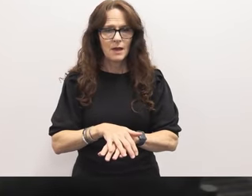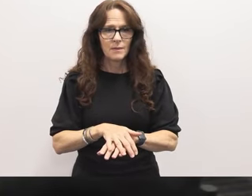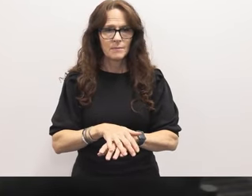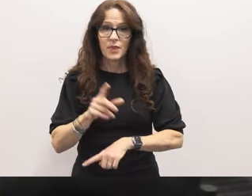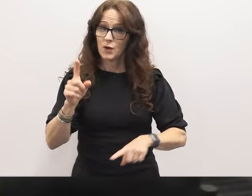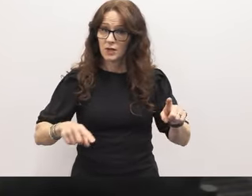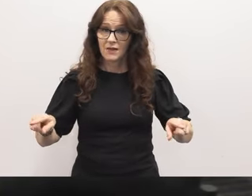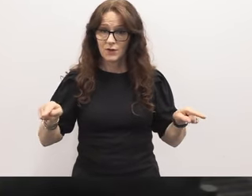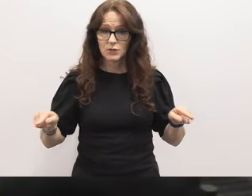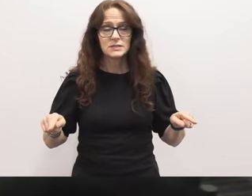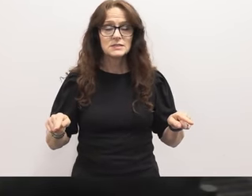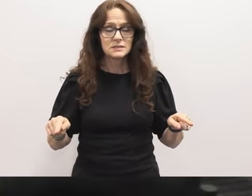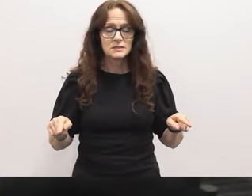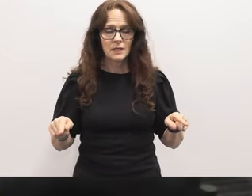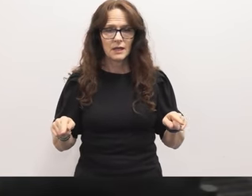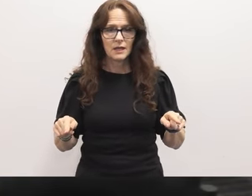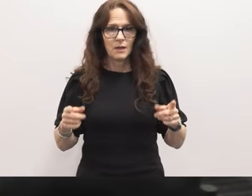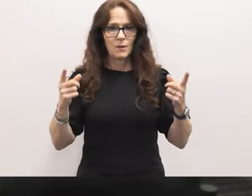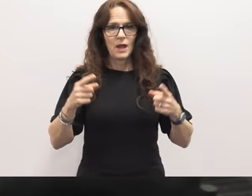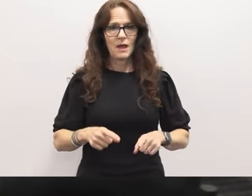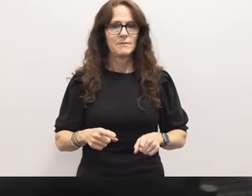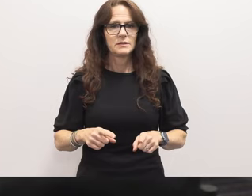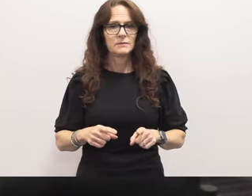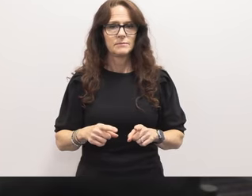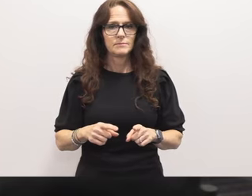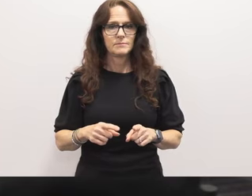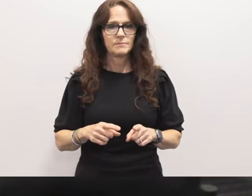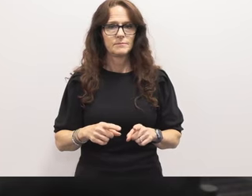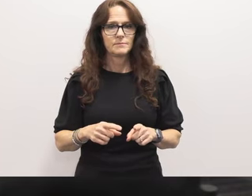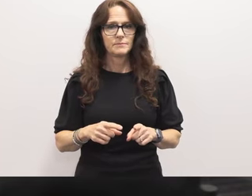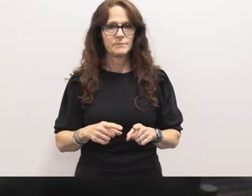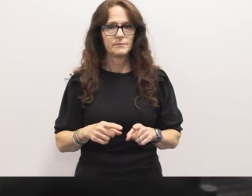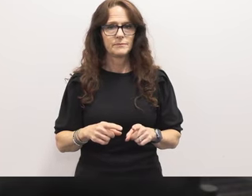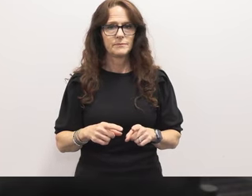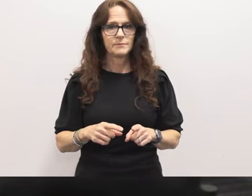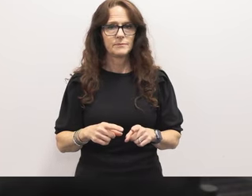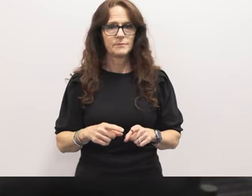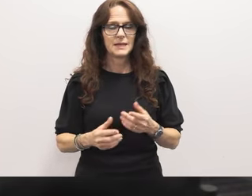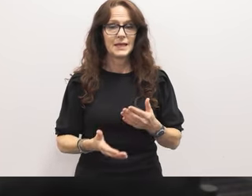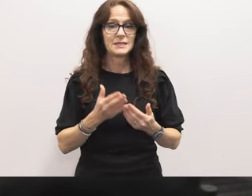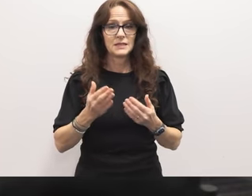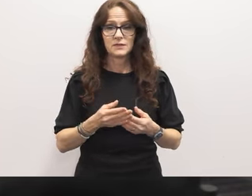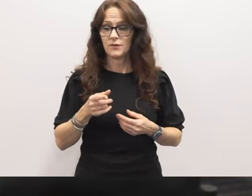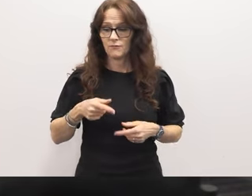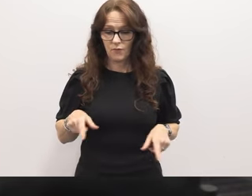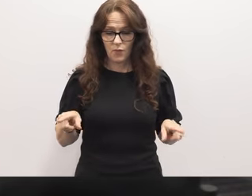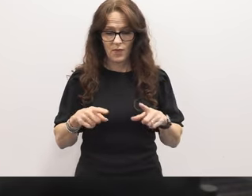And so what happens is they're, again, like I said, it's easy for them to talk to each other